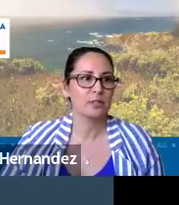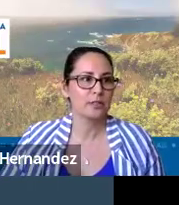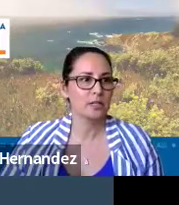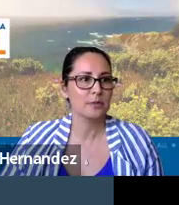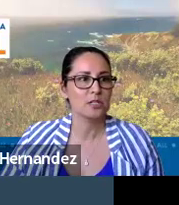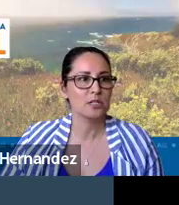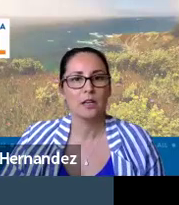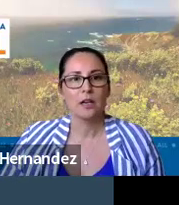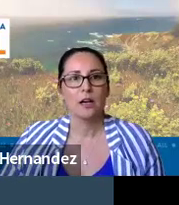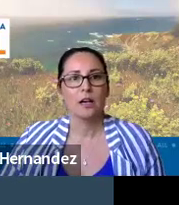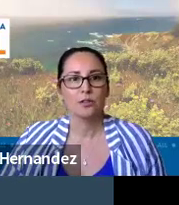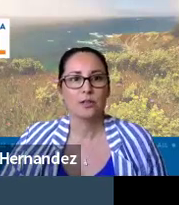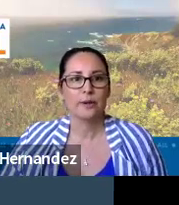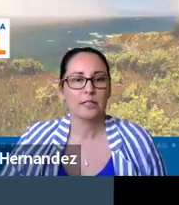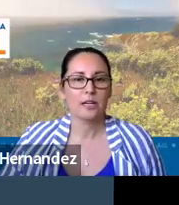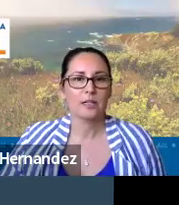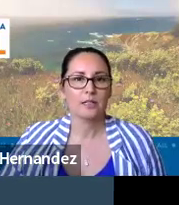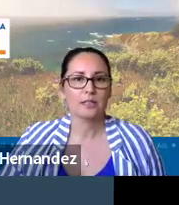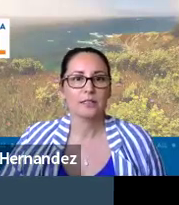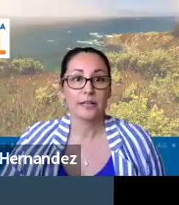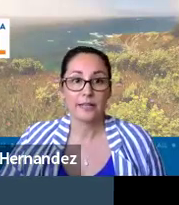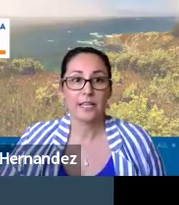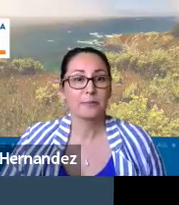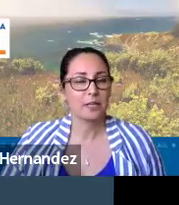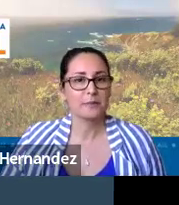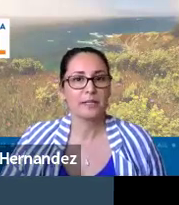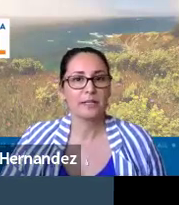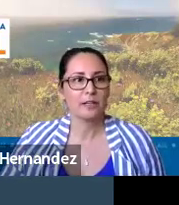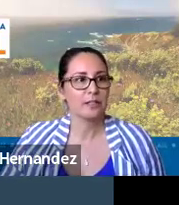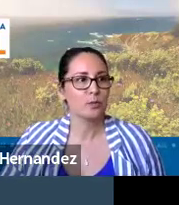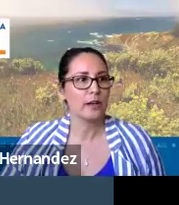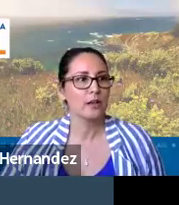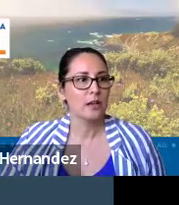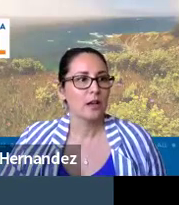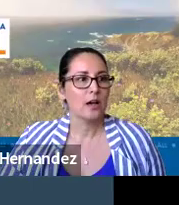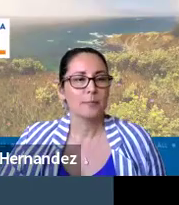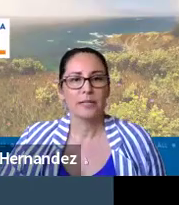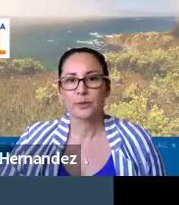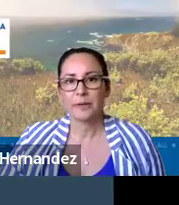Public Utilities Commission. You'll see the grant deadlines have been updated here as well, but as